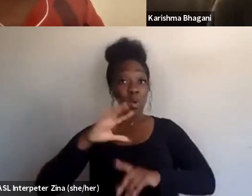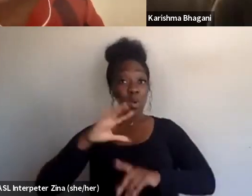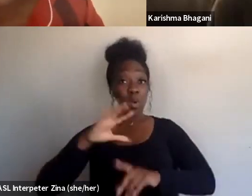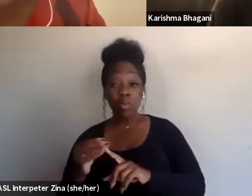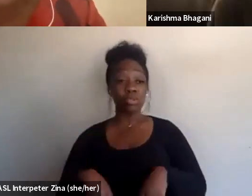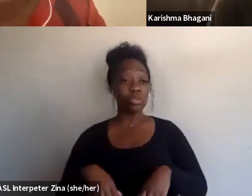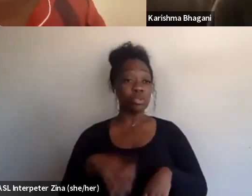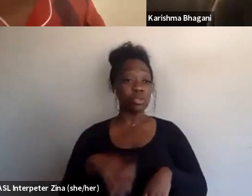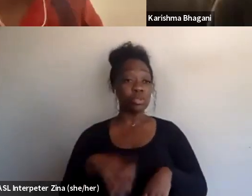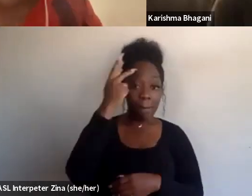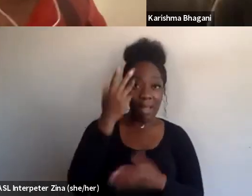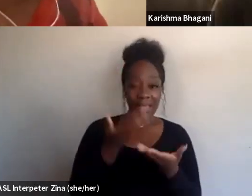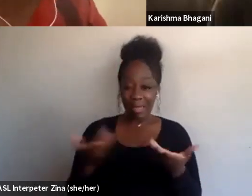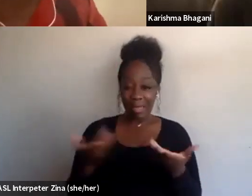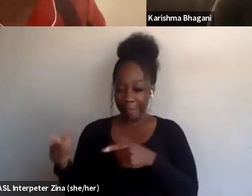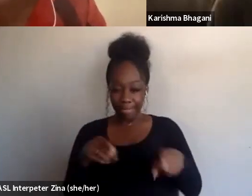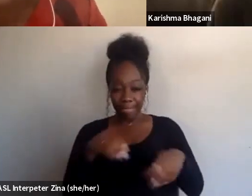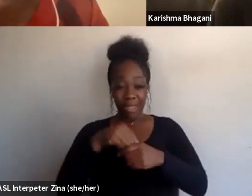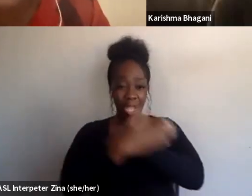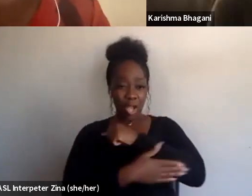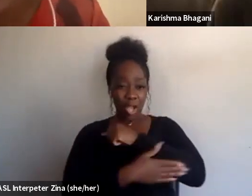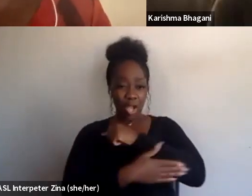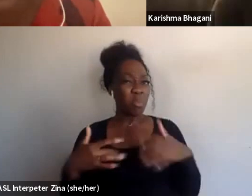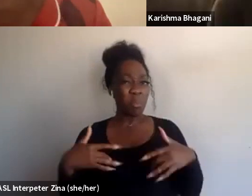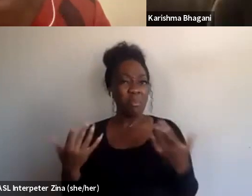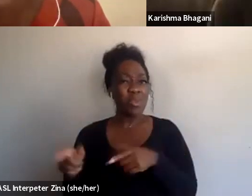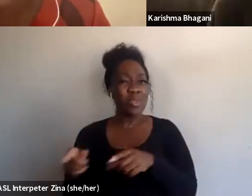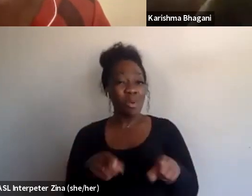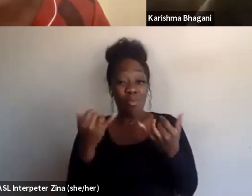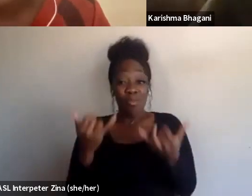in the country right now in 2020, 2021.